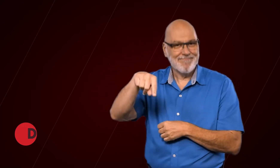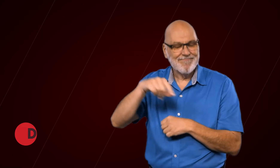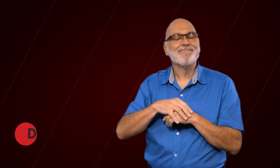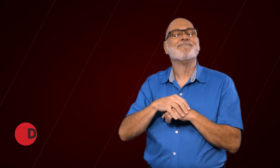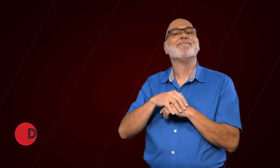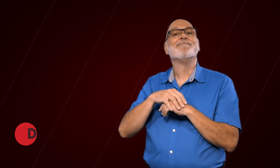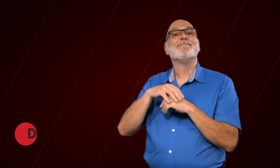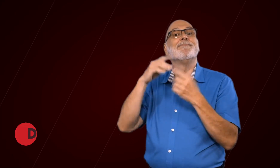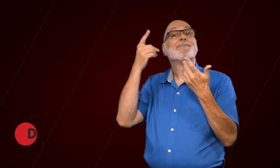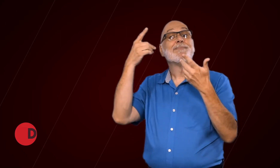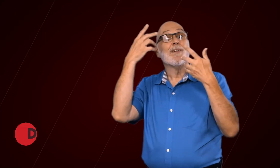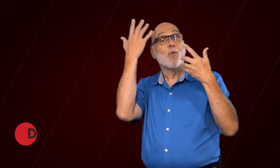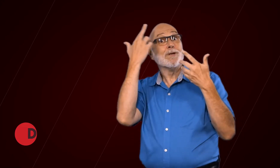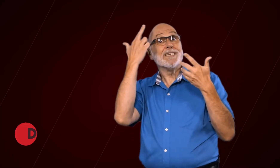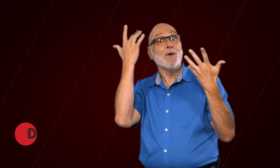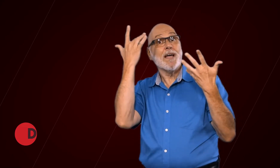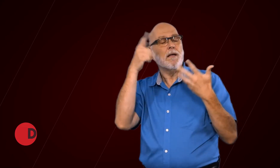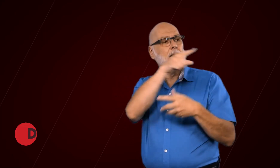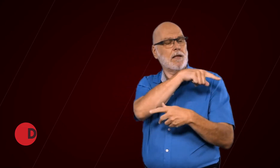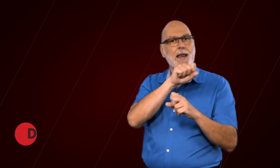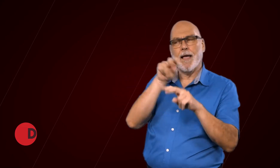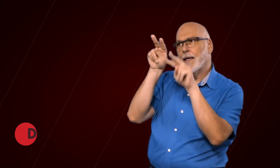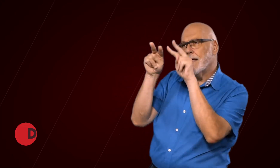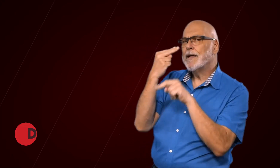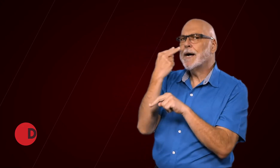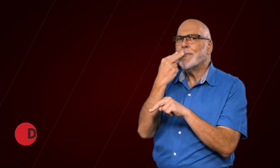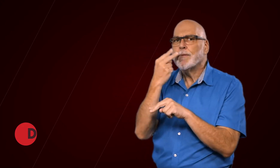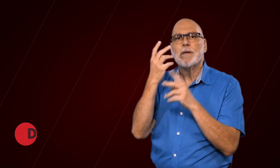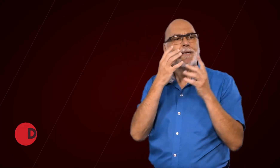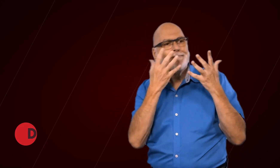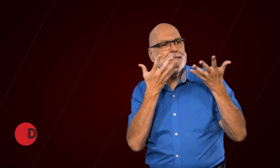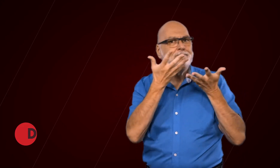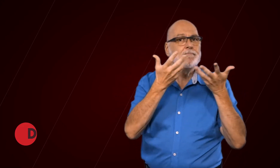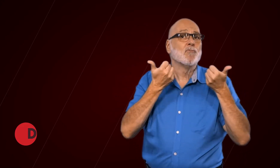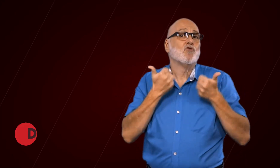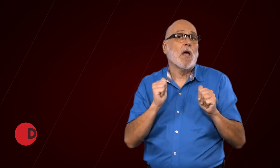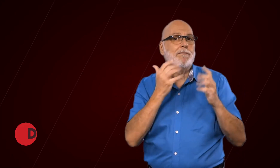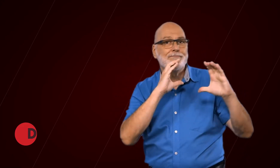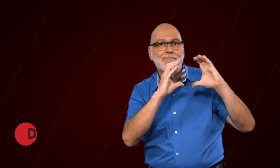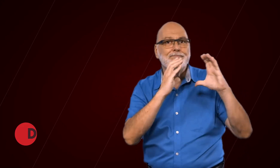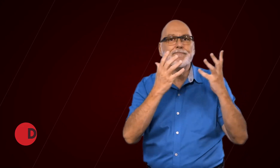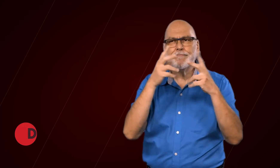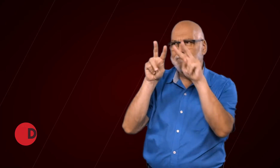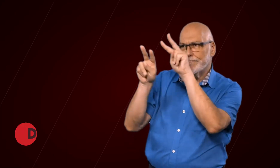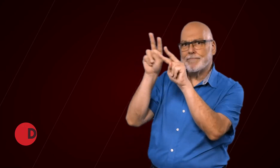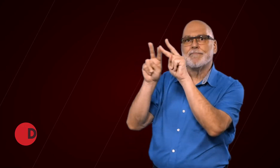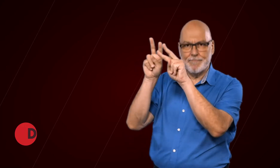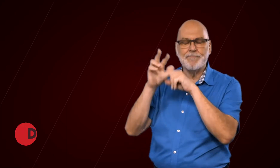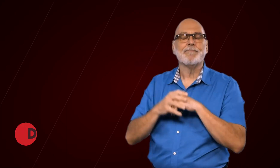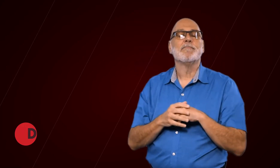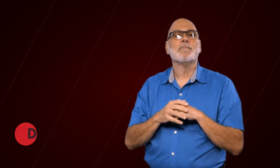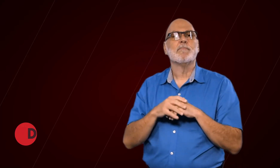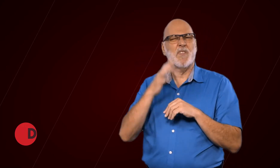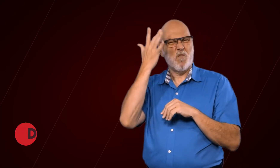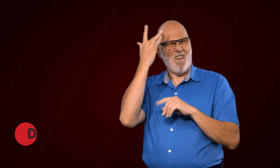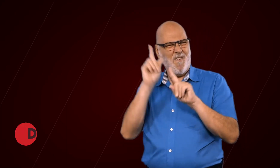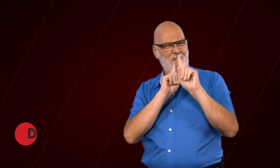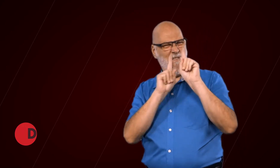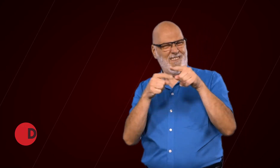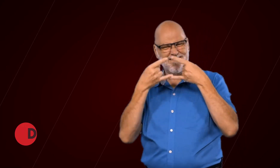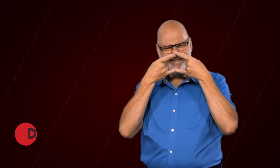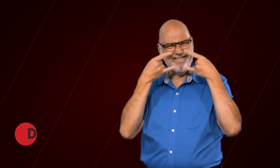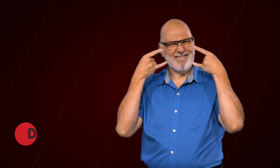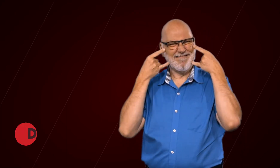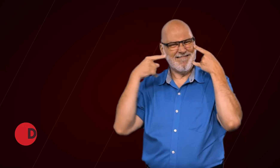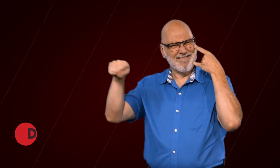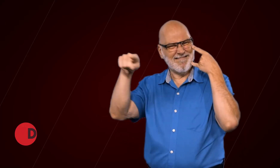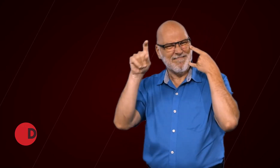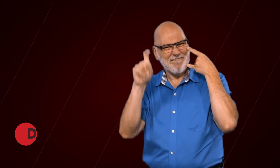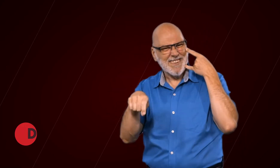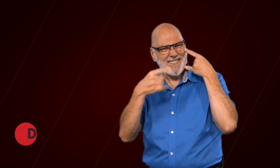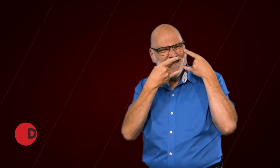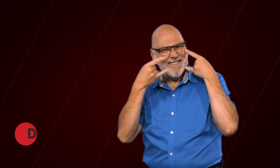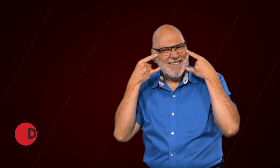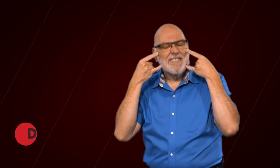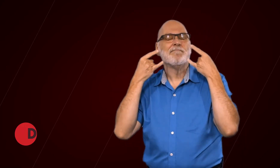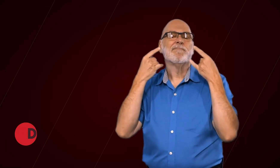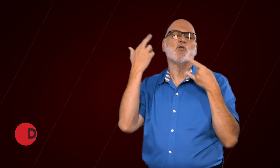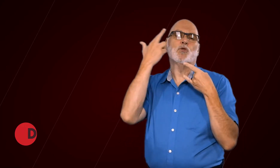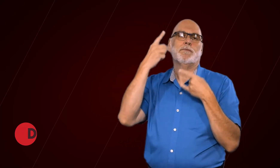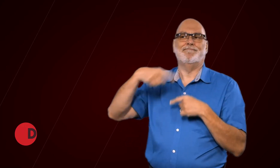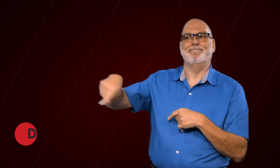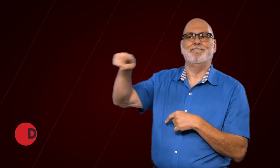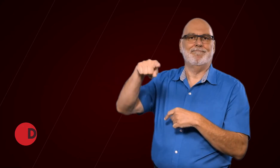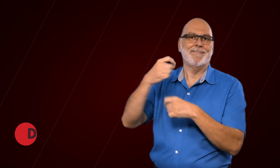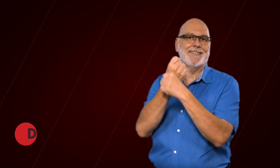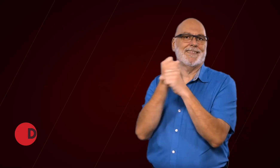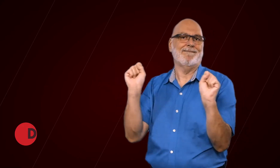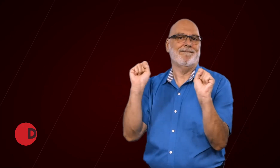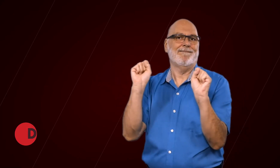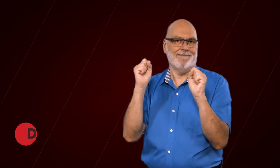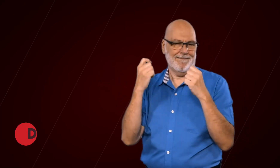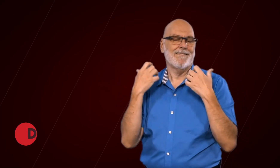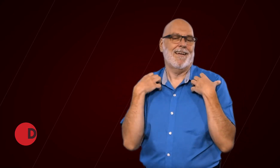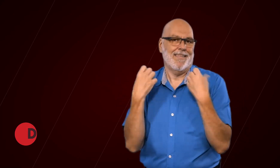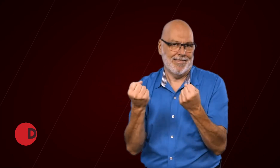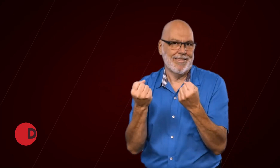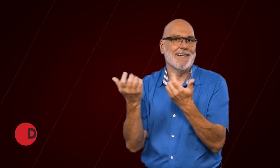to allow for lip reading while still protecting the health and